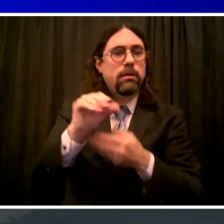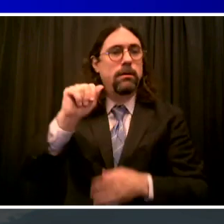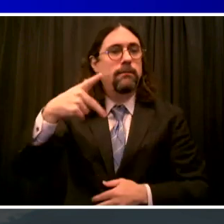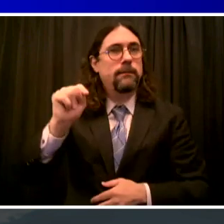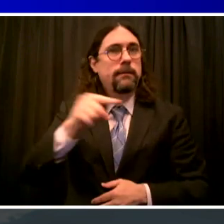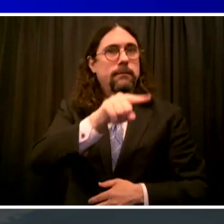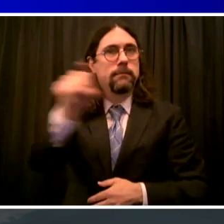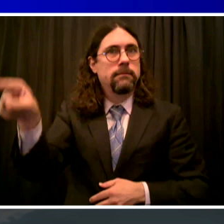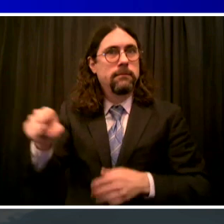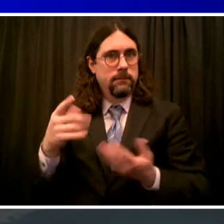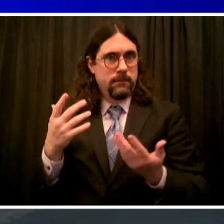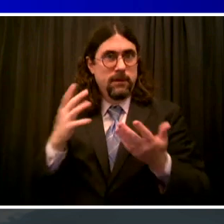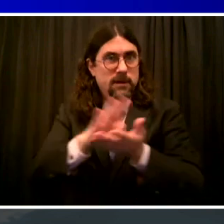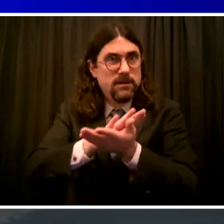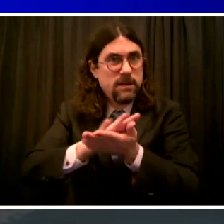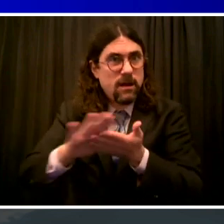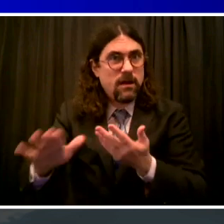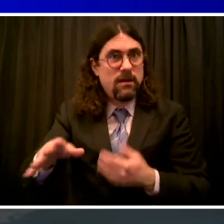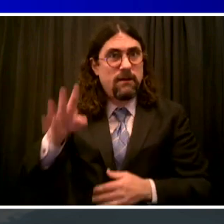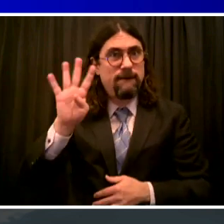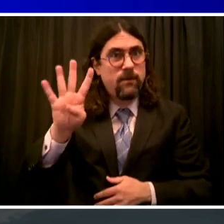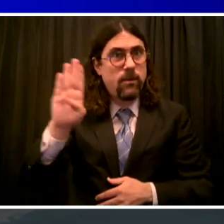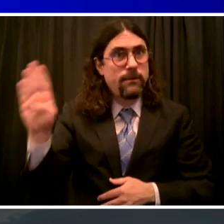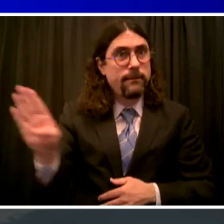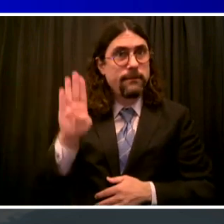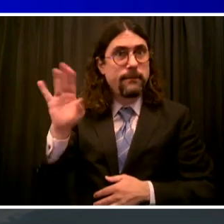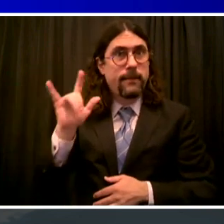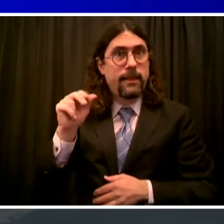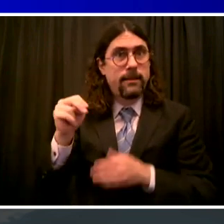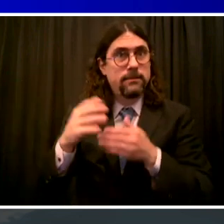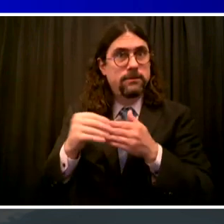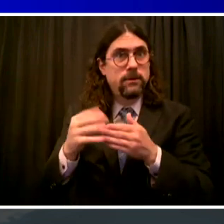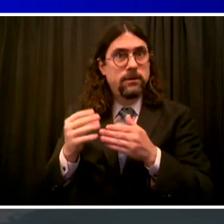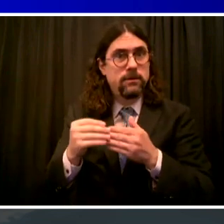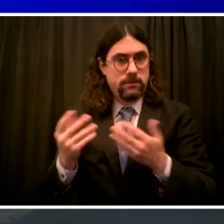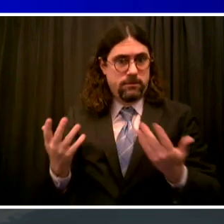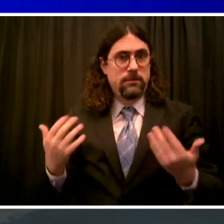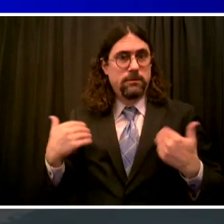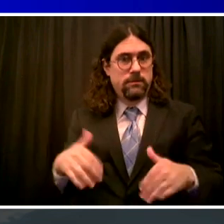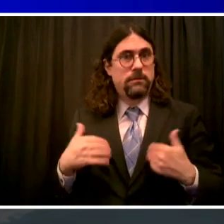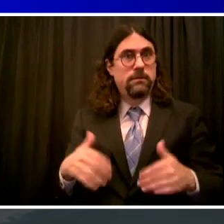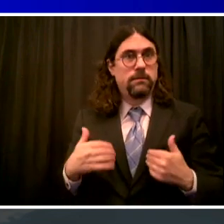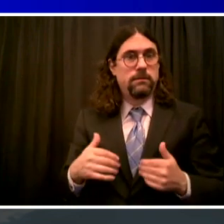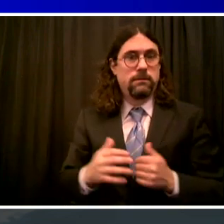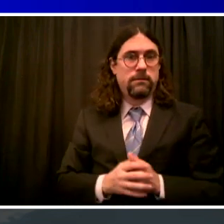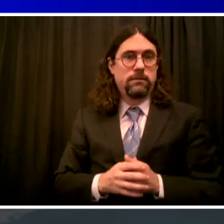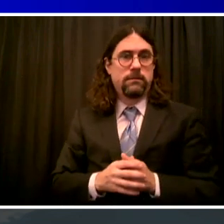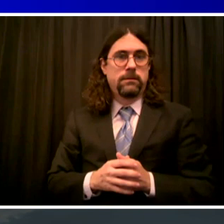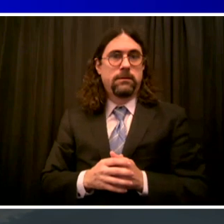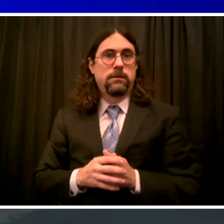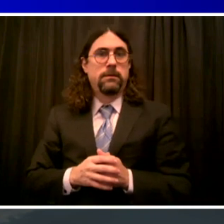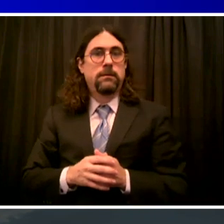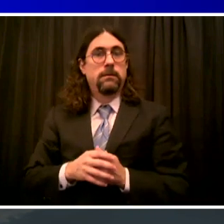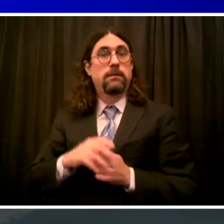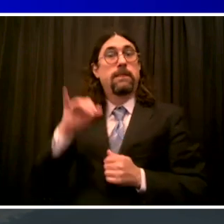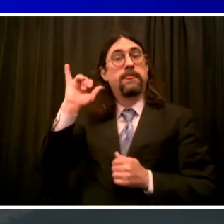AFFORD HOIUSN G. ONE OFT HE MOST SUCCESSFUL AFFORDABLE HOUSING PROGRAM, $4 BILLION NATIONALLY, THAT WOULD